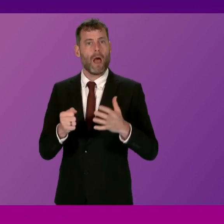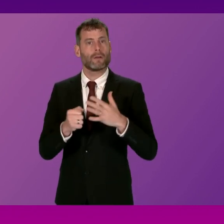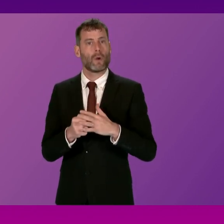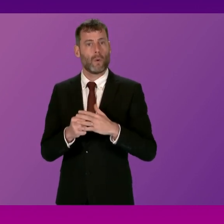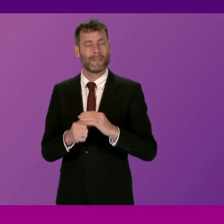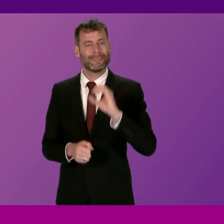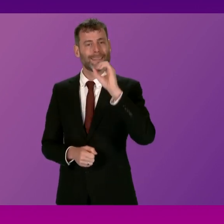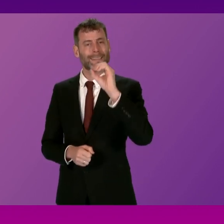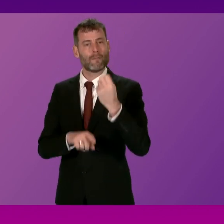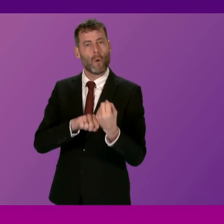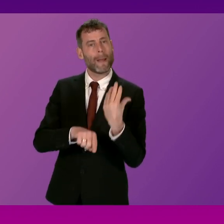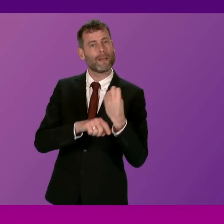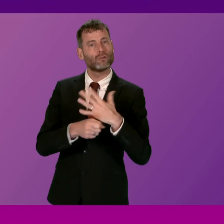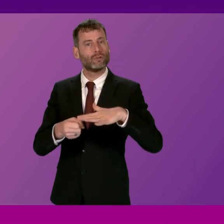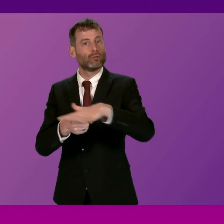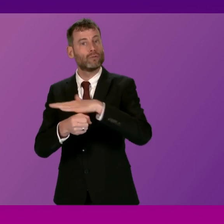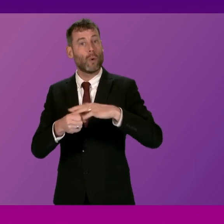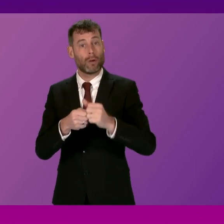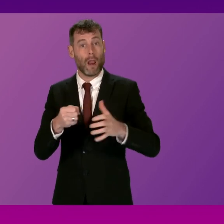that we turn to instead are slowly disappearing from the streets.